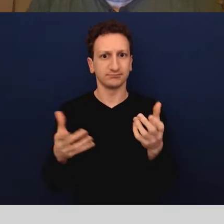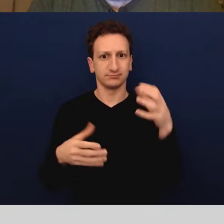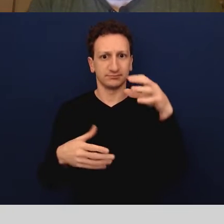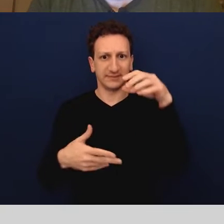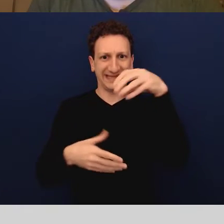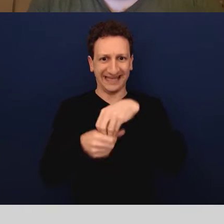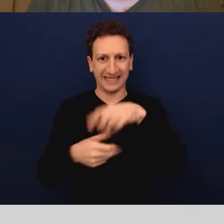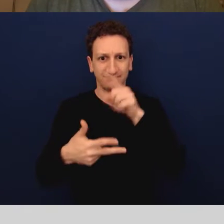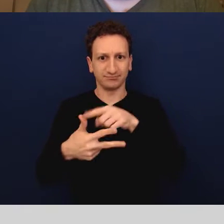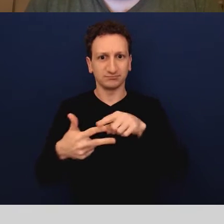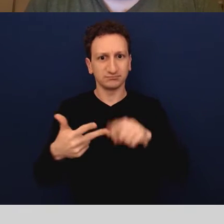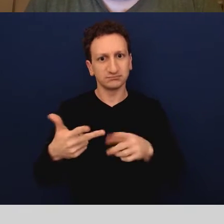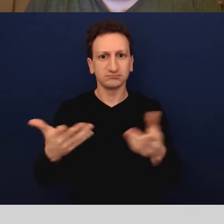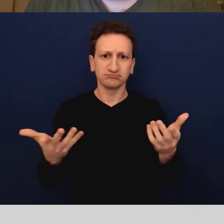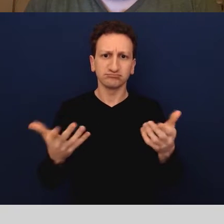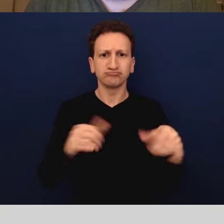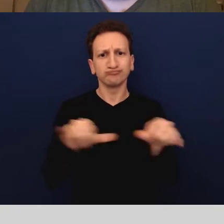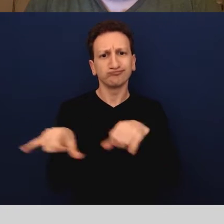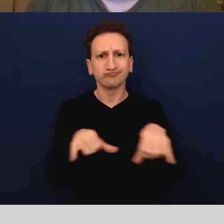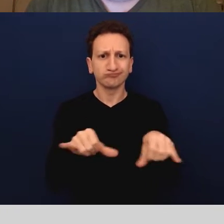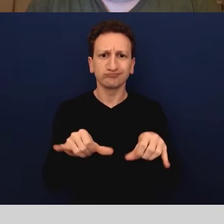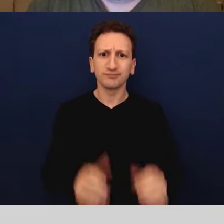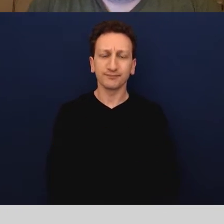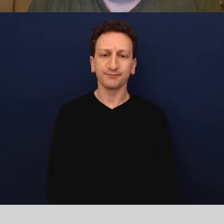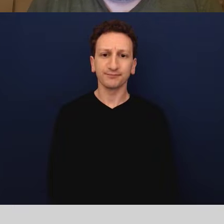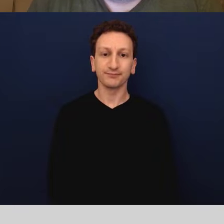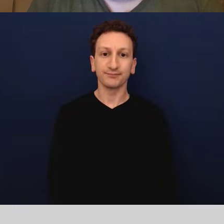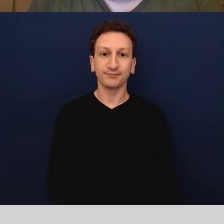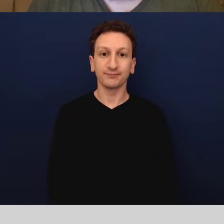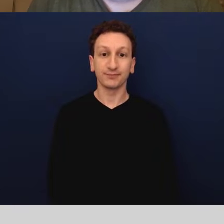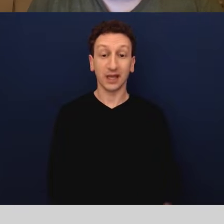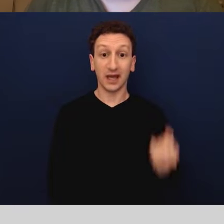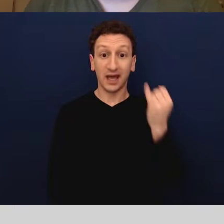And if you have written actual Python code